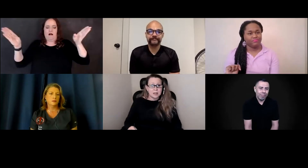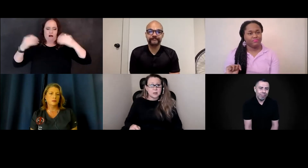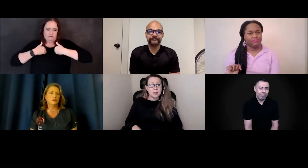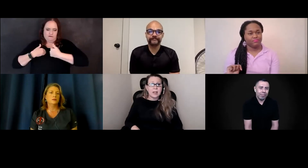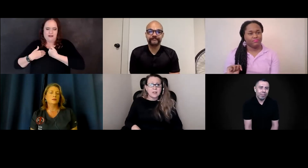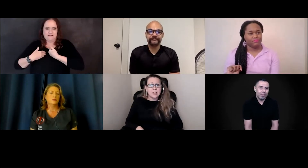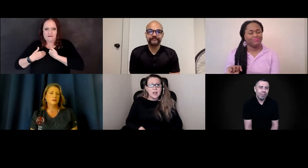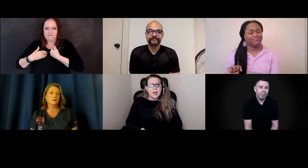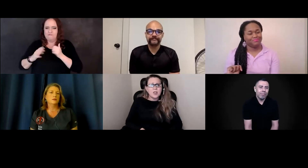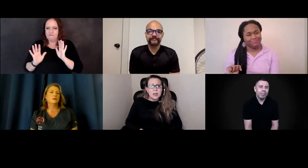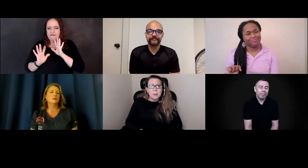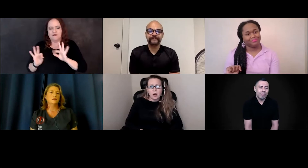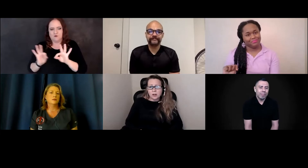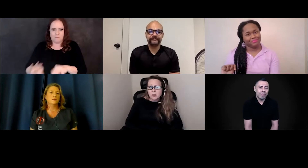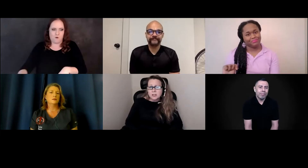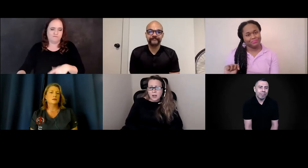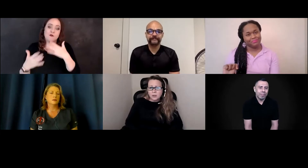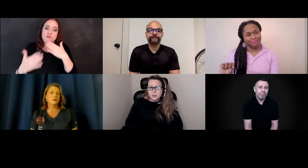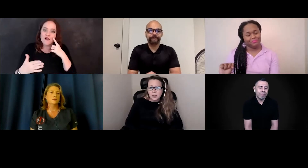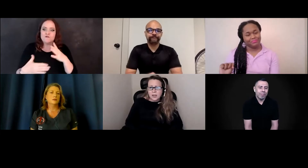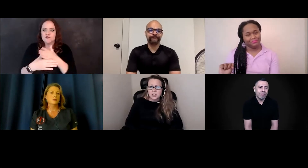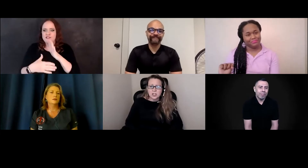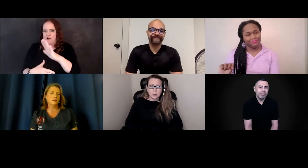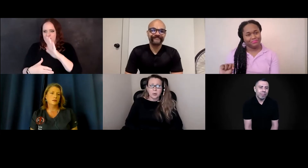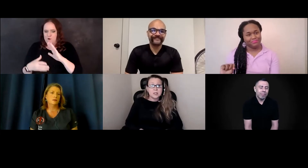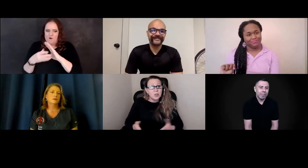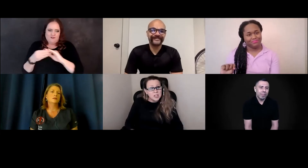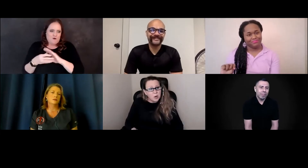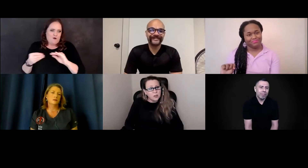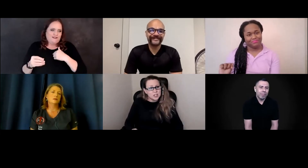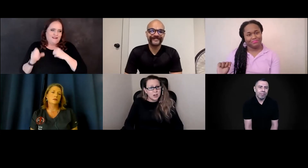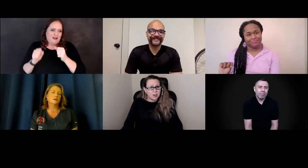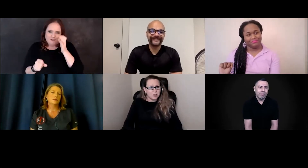and really have us think beyond ourselves. It's so important. Thank you all for sharing your stories.